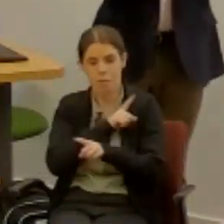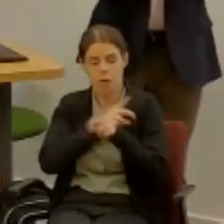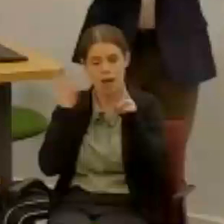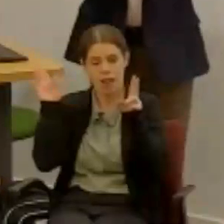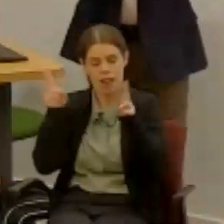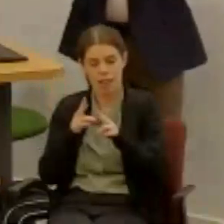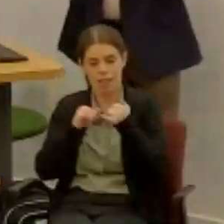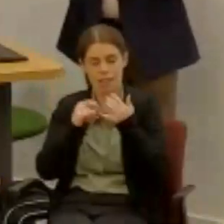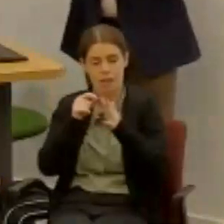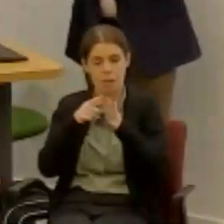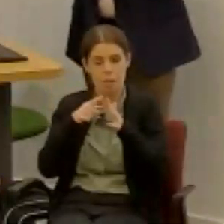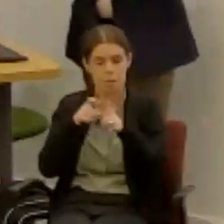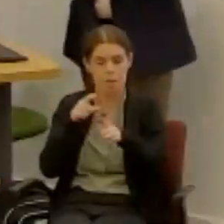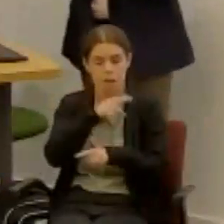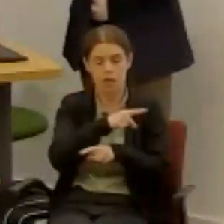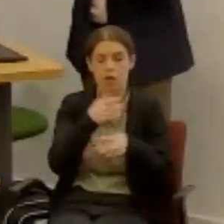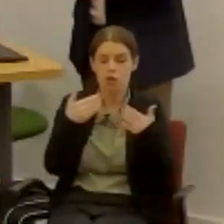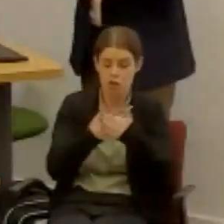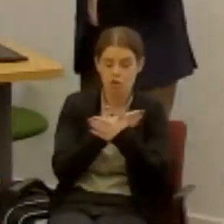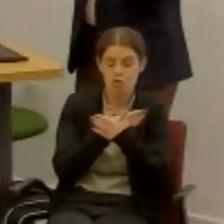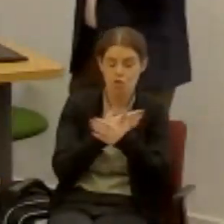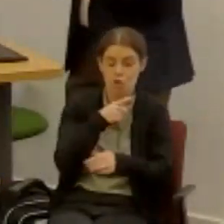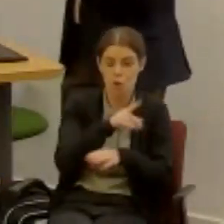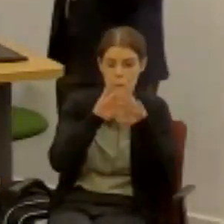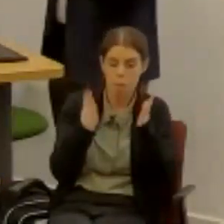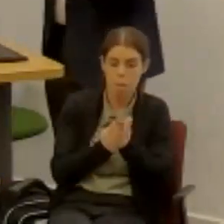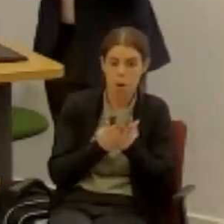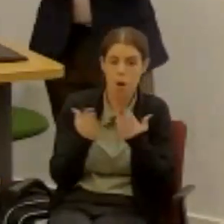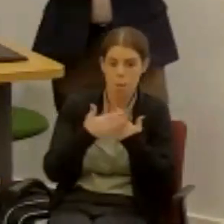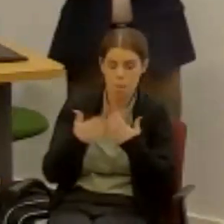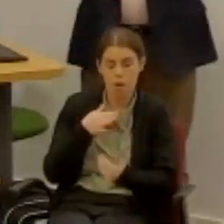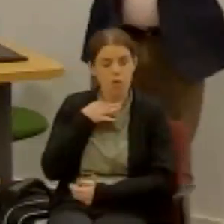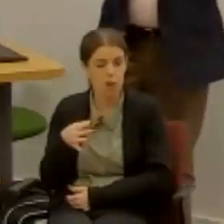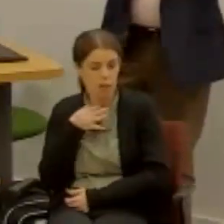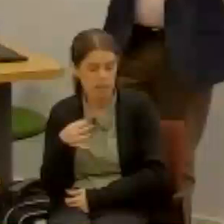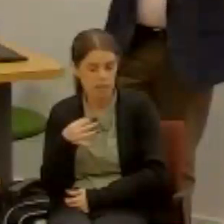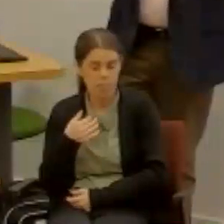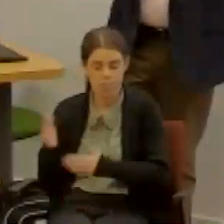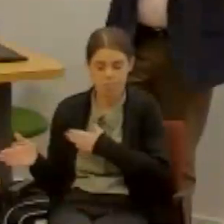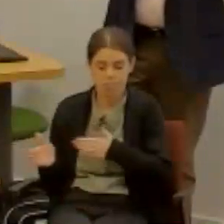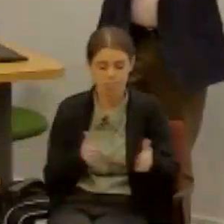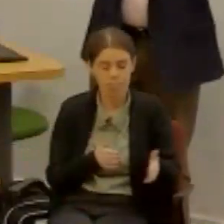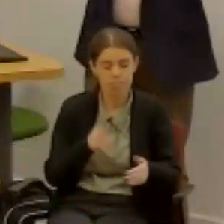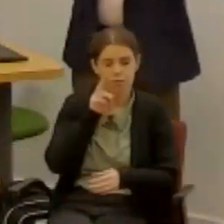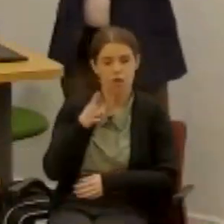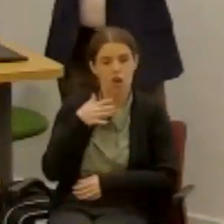So modern synthetic was a probably more of a risk when we look at the risk over time all last centuries.